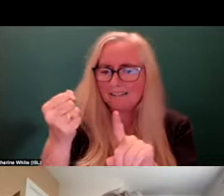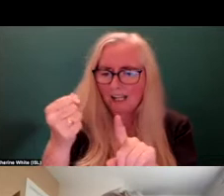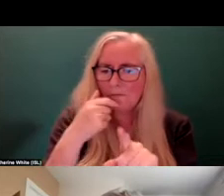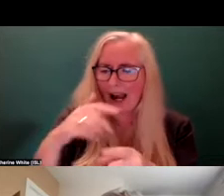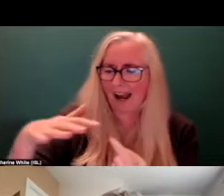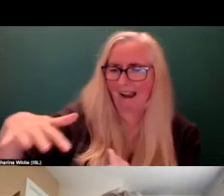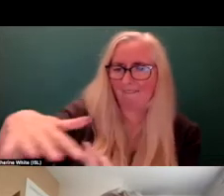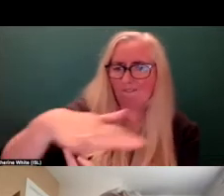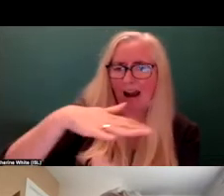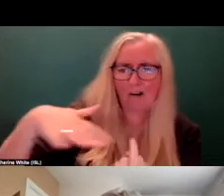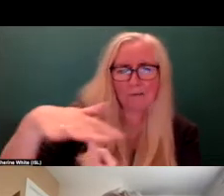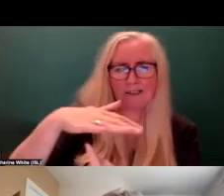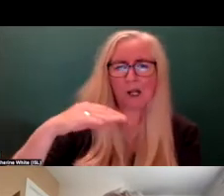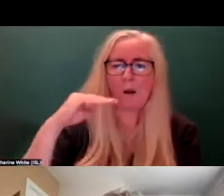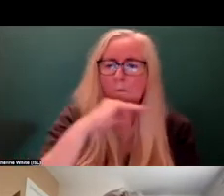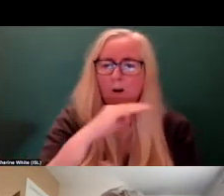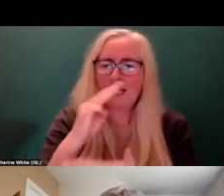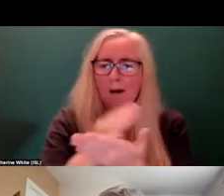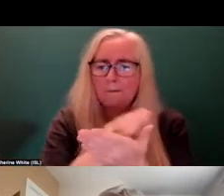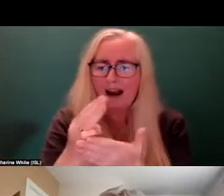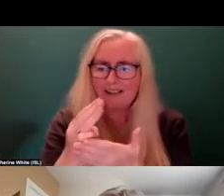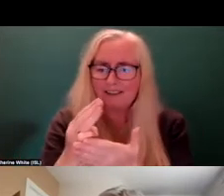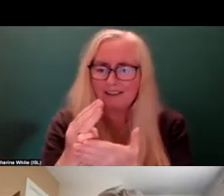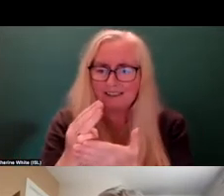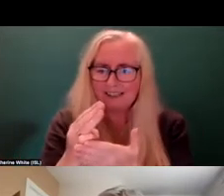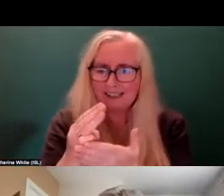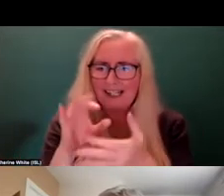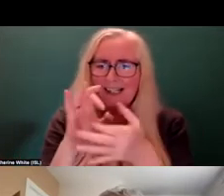where the role of our environment plays a huge importance in helping to enhance